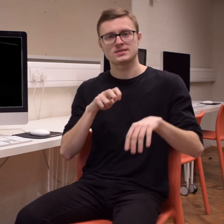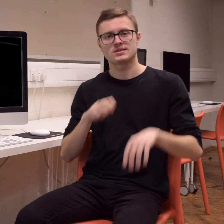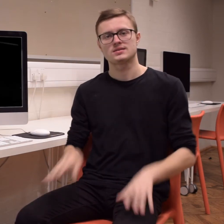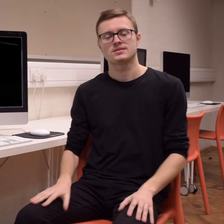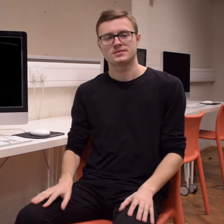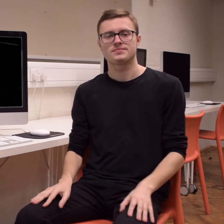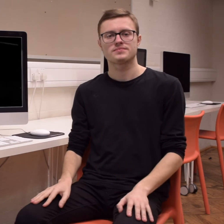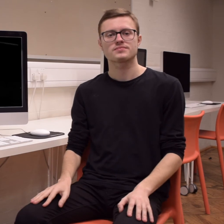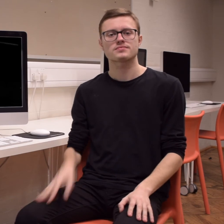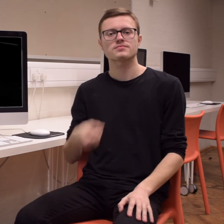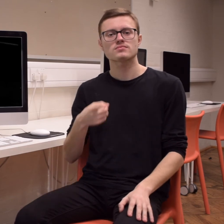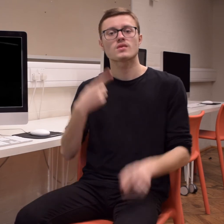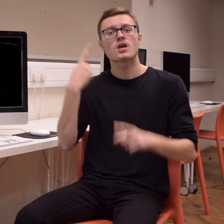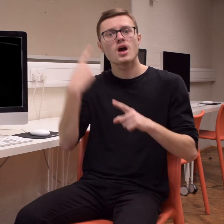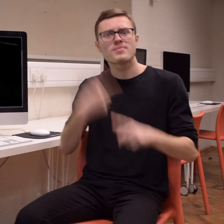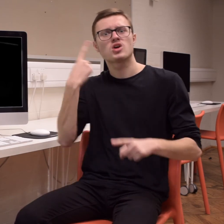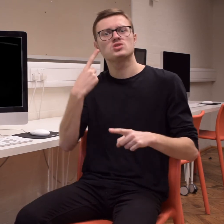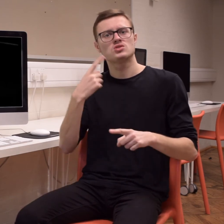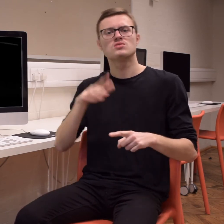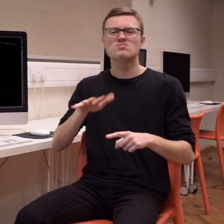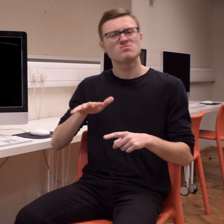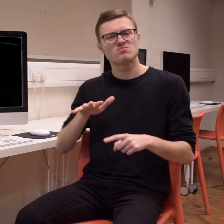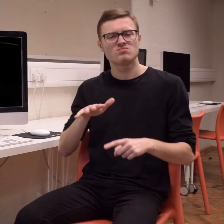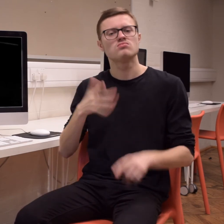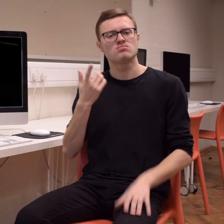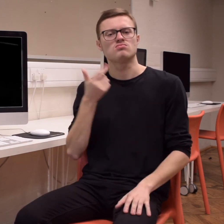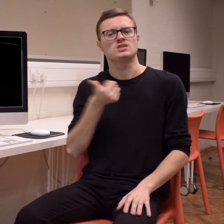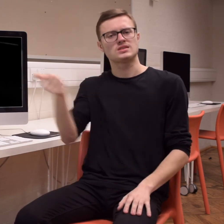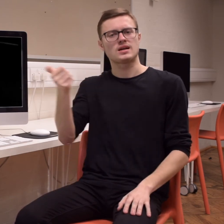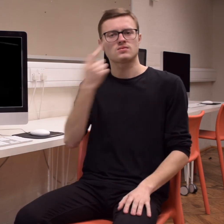If it’s not an immediate emergency, phone 101